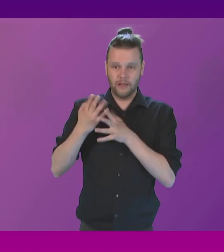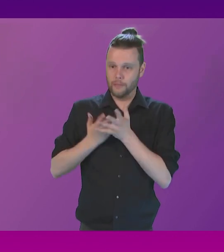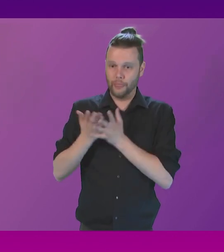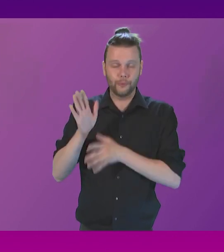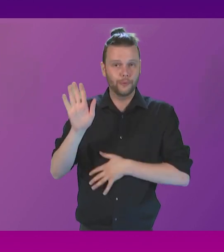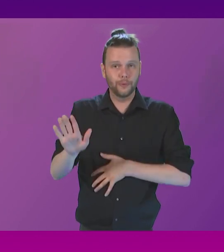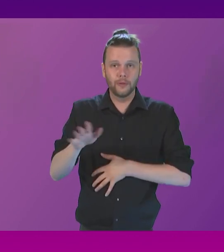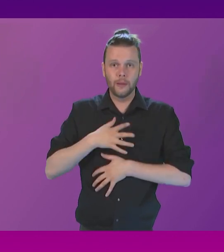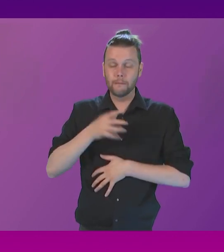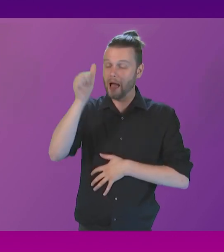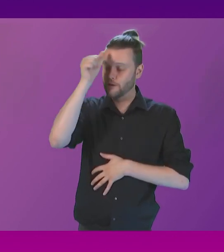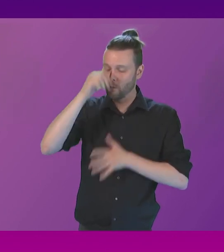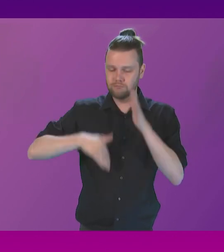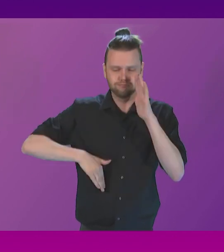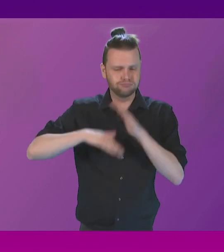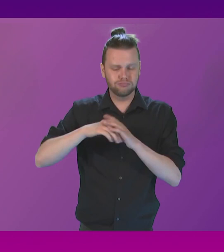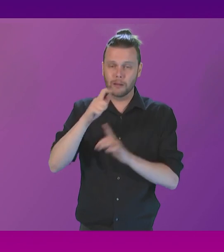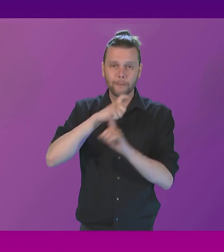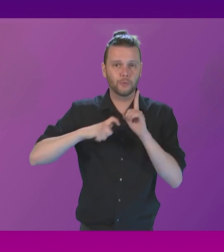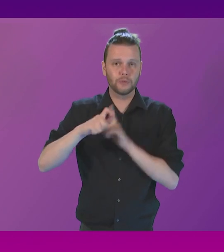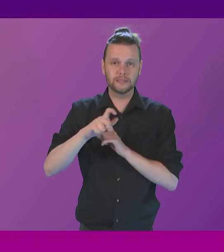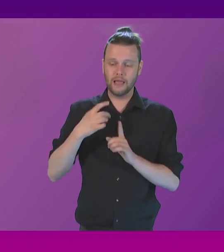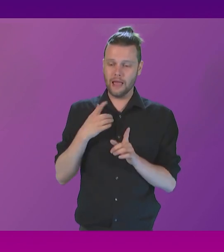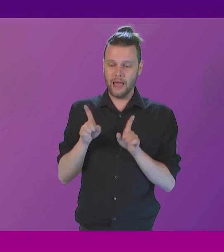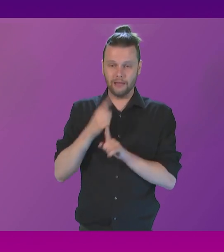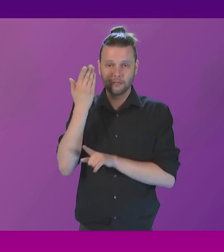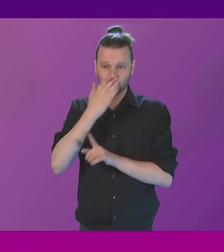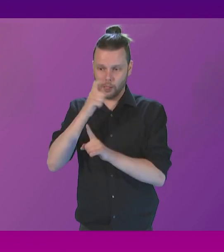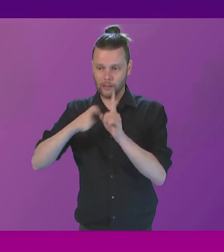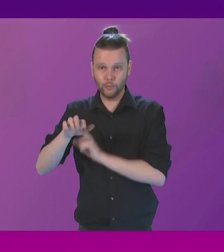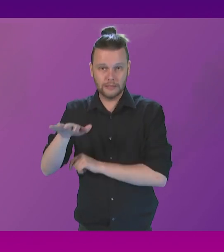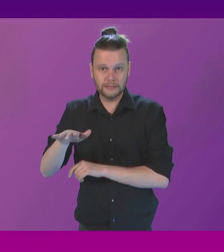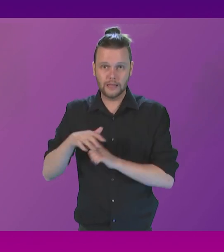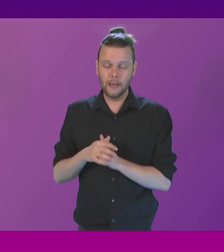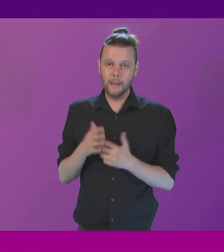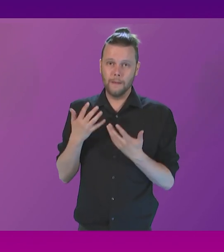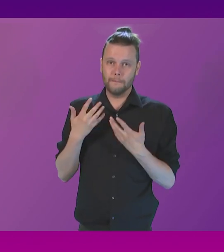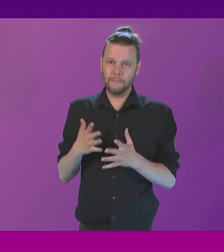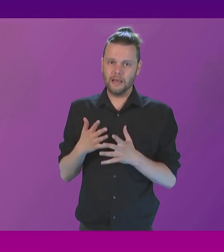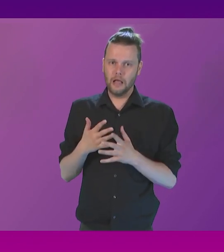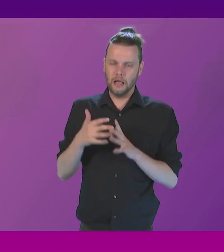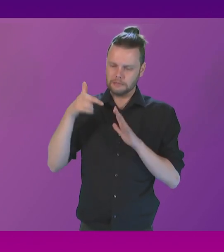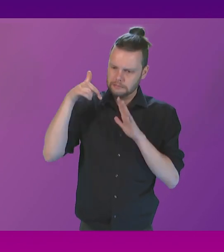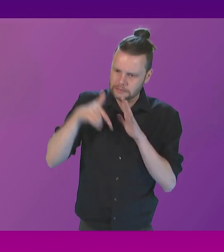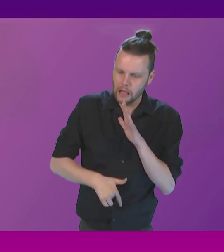but I know that the whole community, including the school community, has been deeply affected.